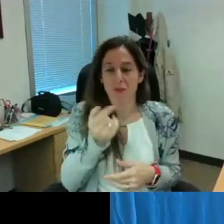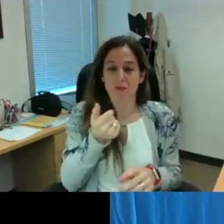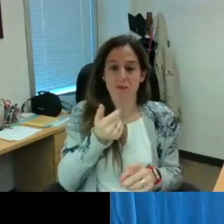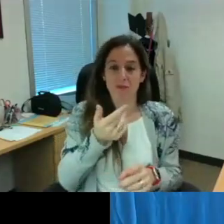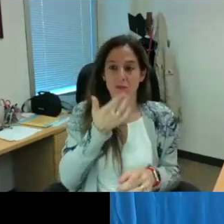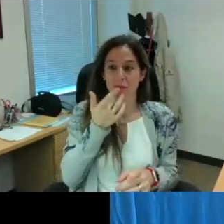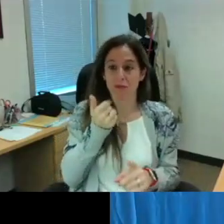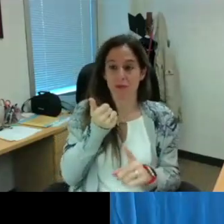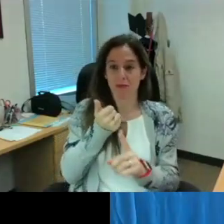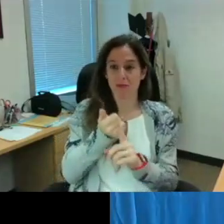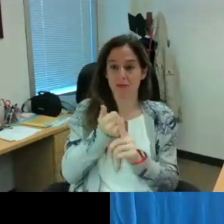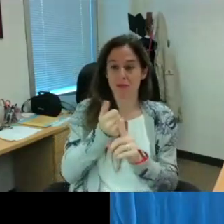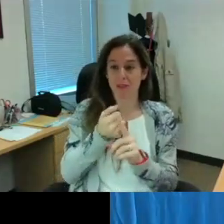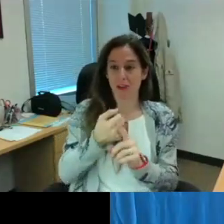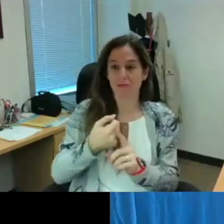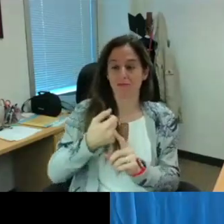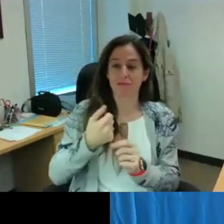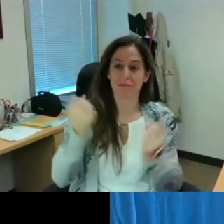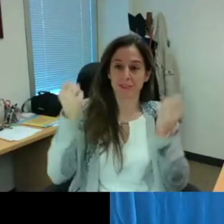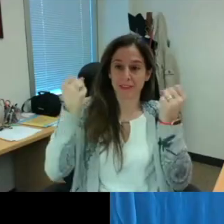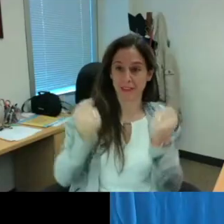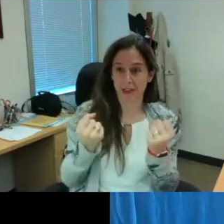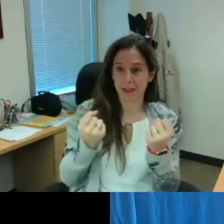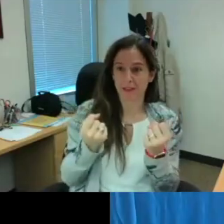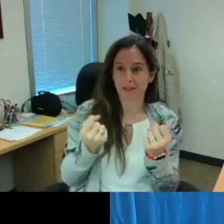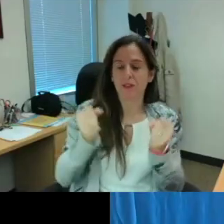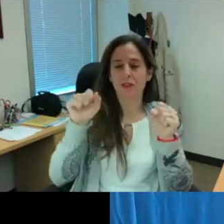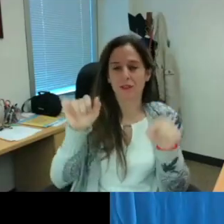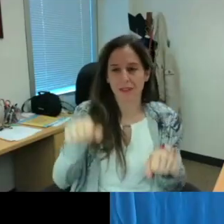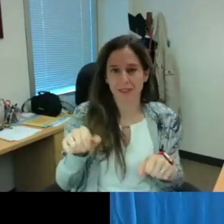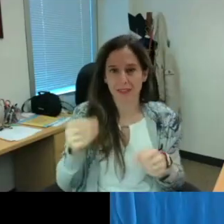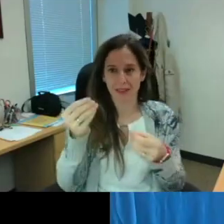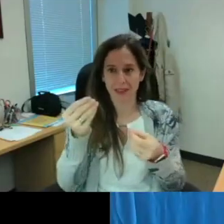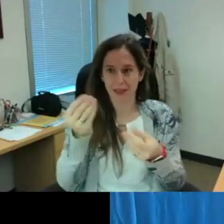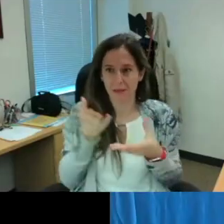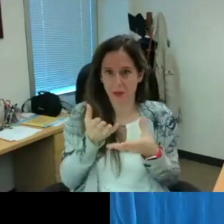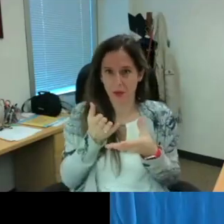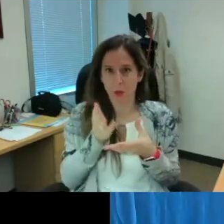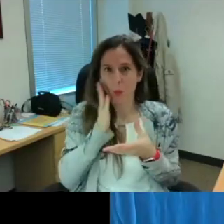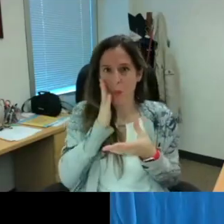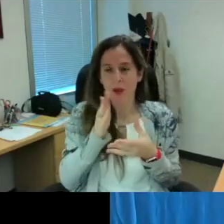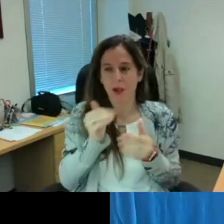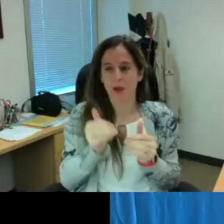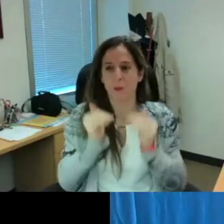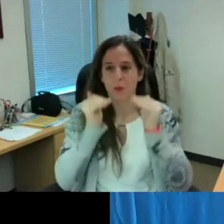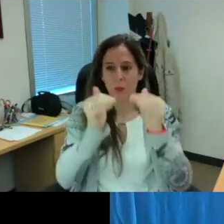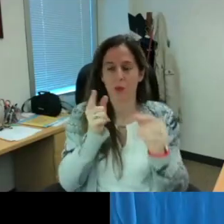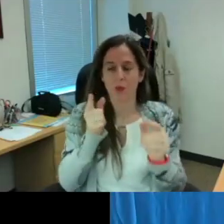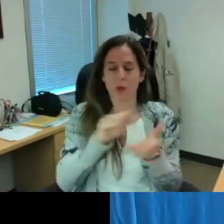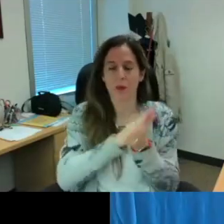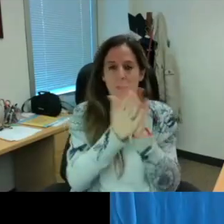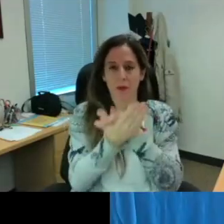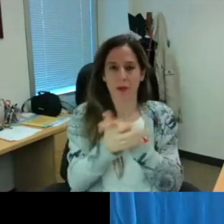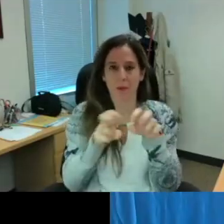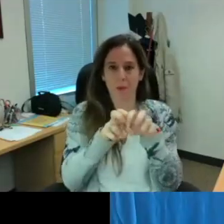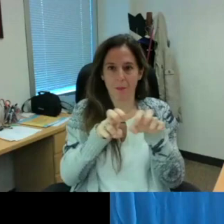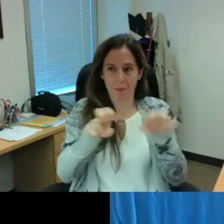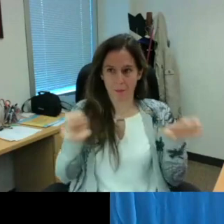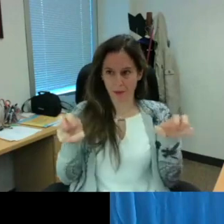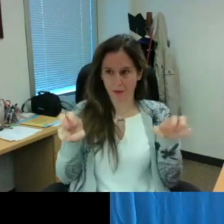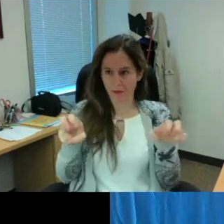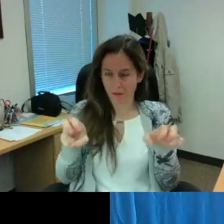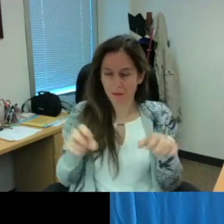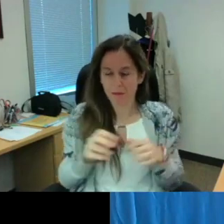they may do so now and if a person prefers to ask their question in ASL please uh send